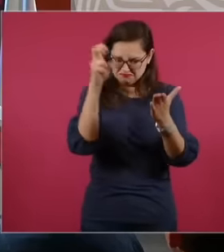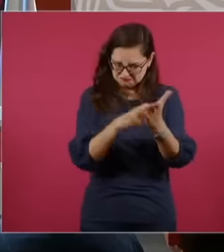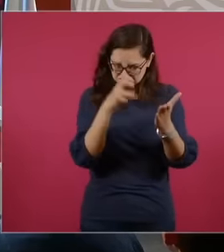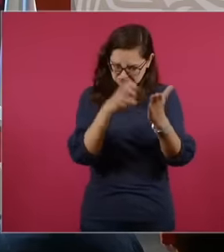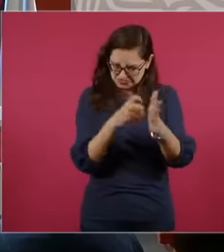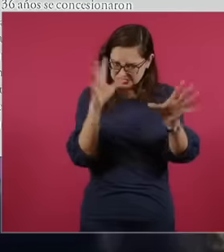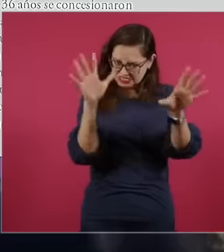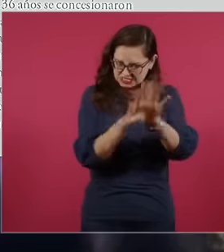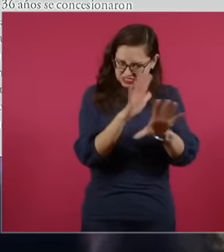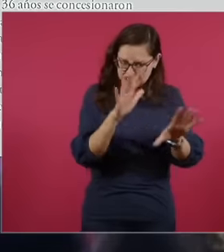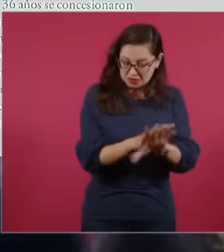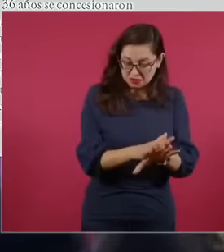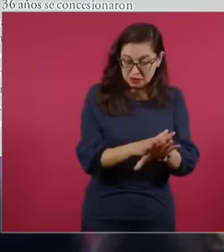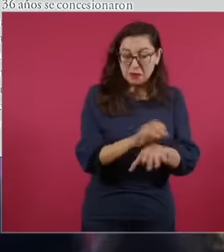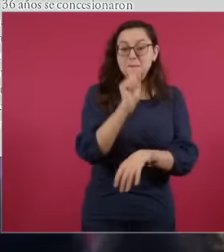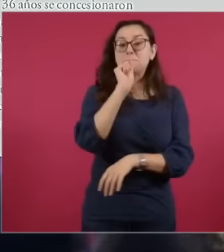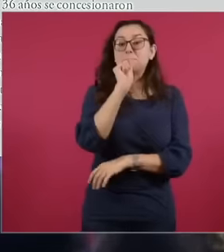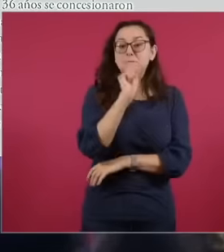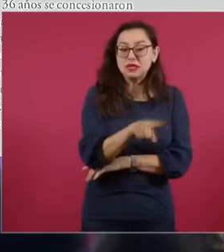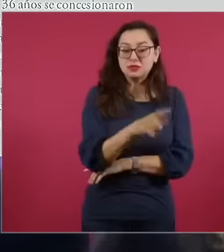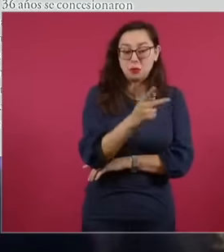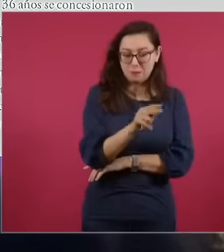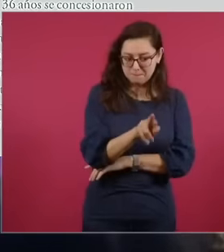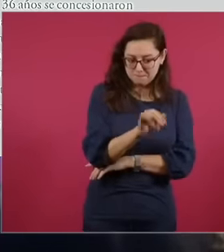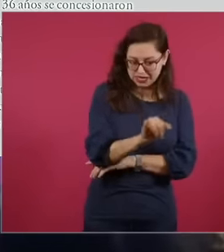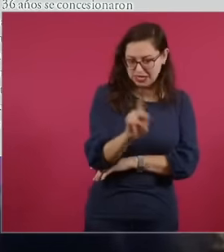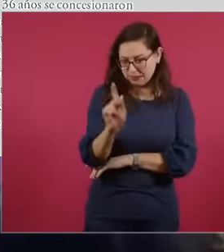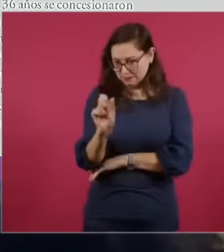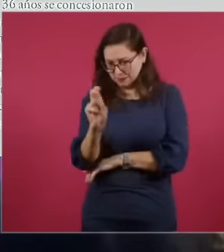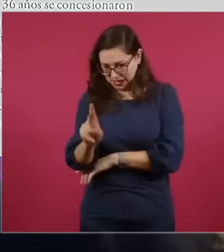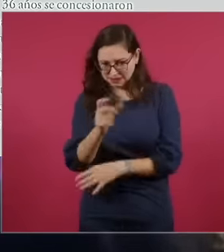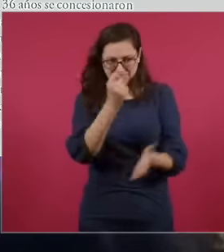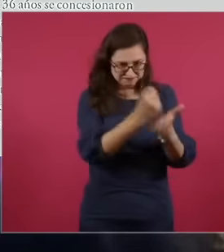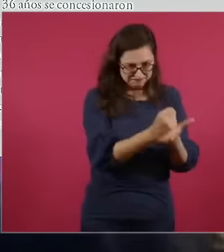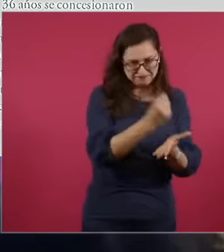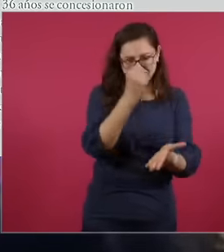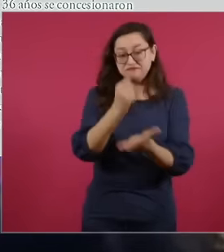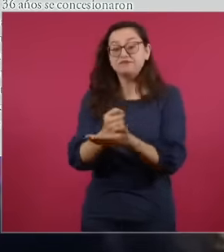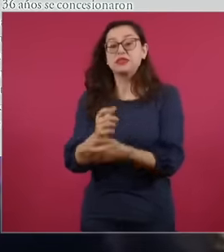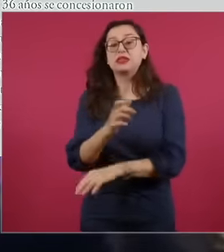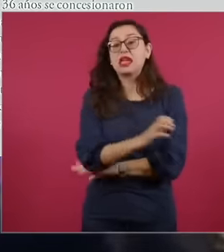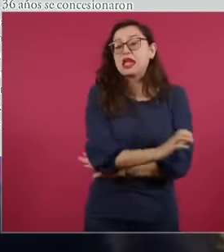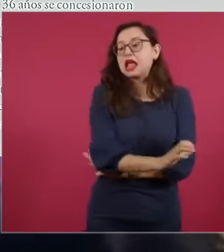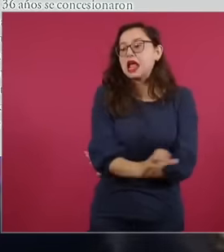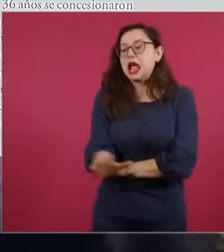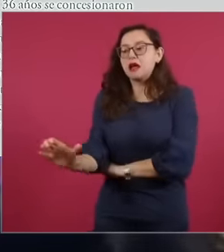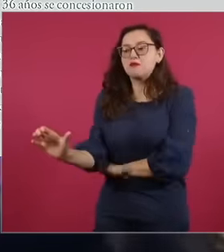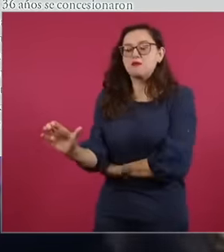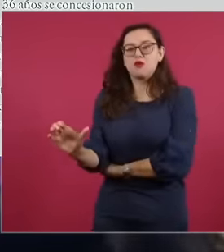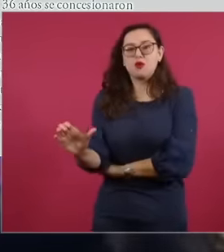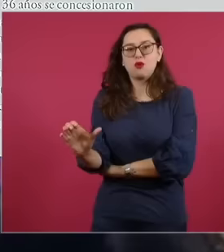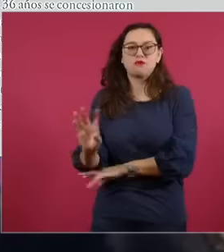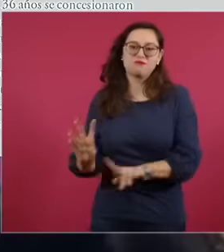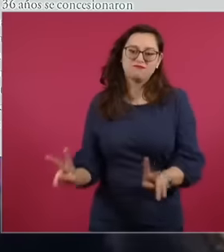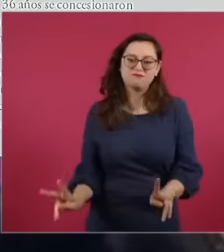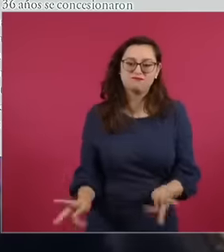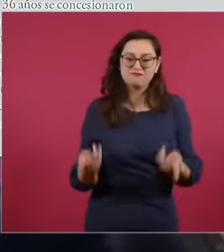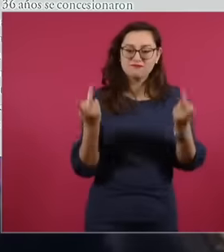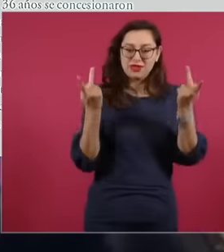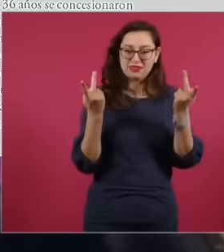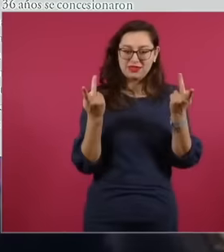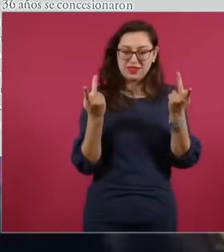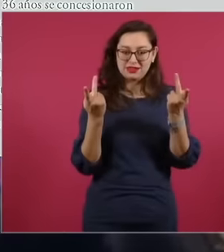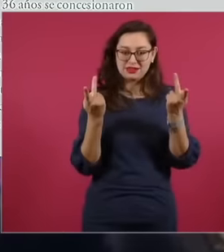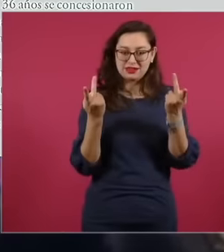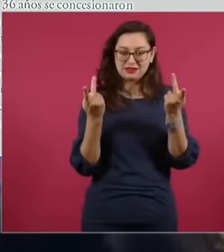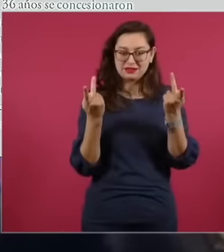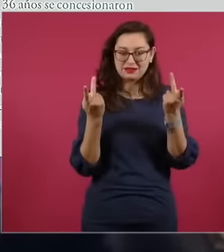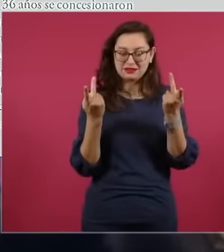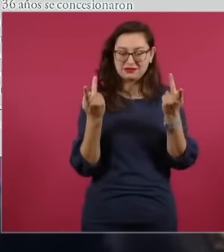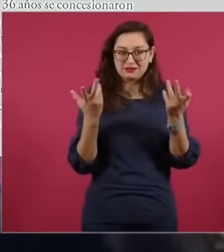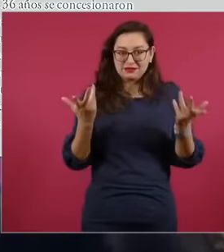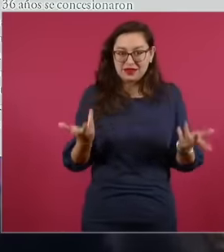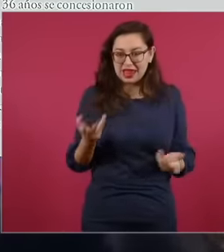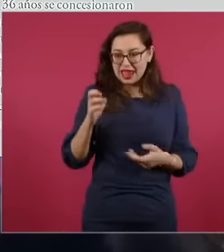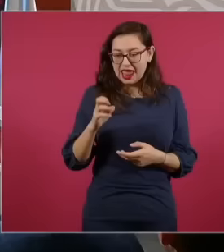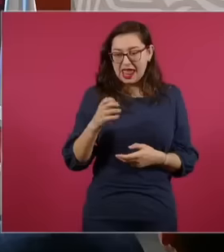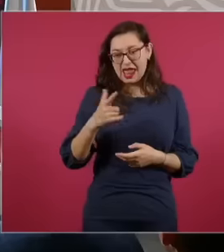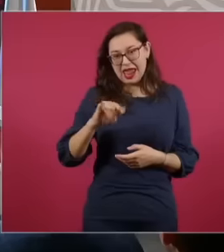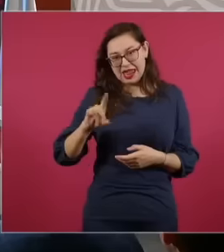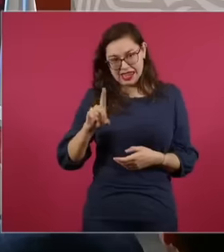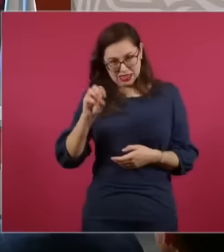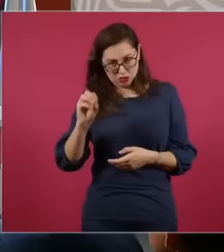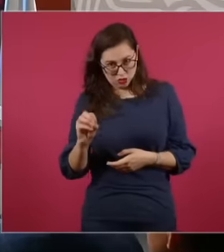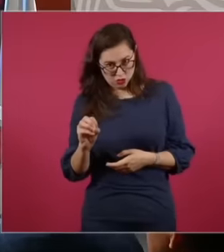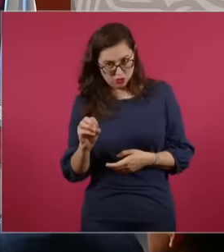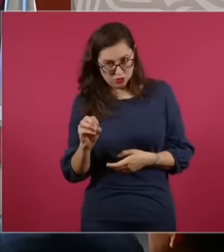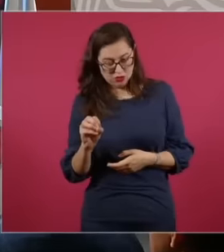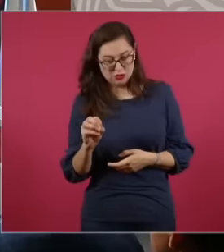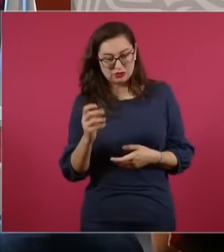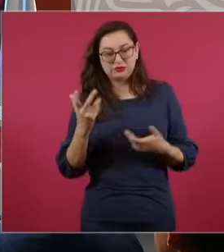the ideal lands up for sale they put an end to social property with the eh property communal with